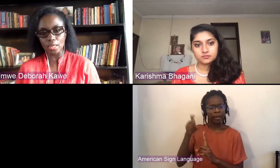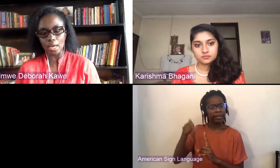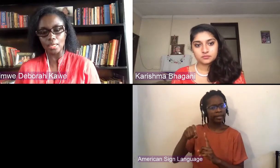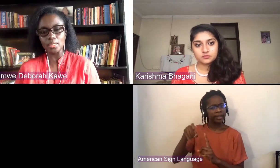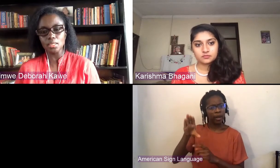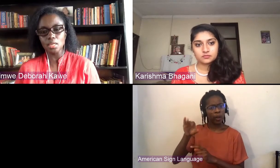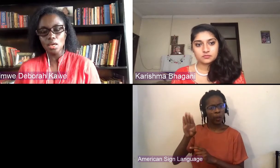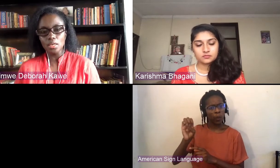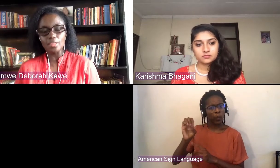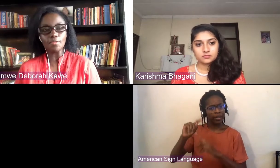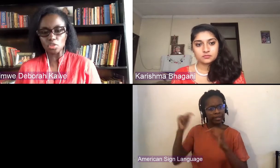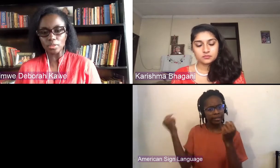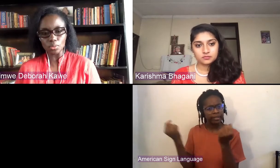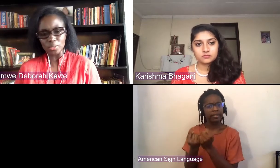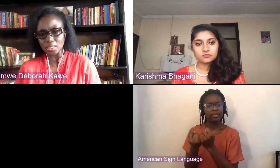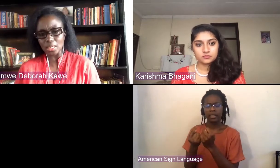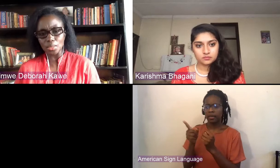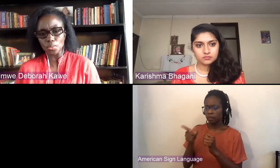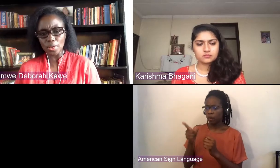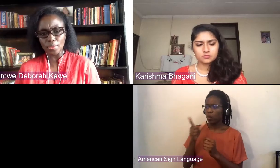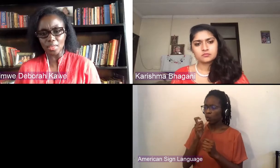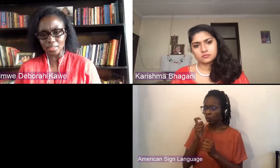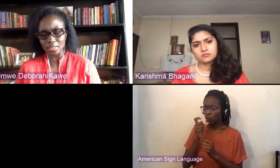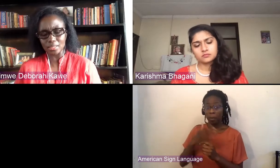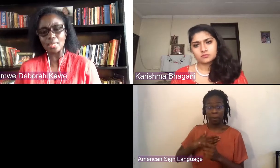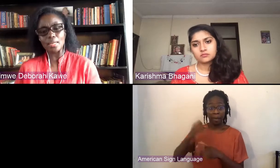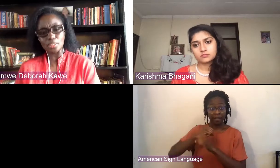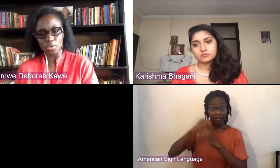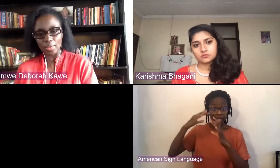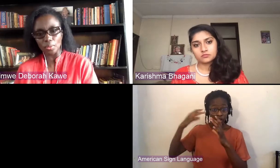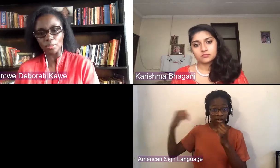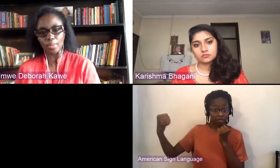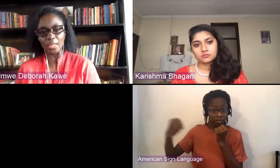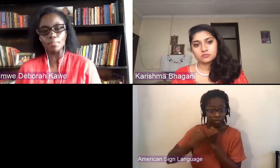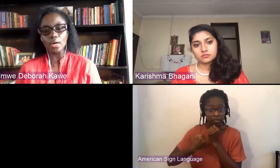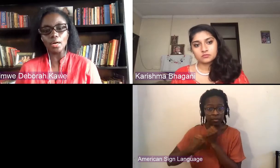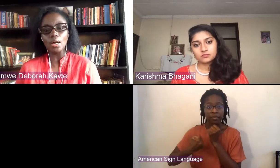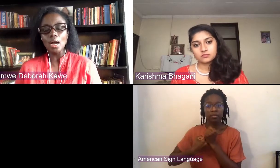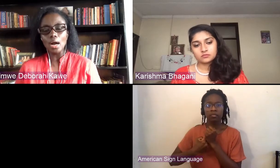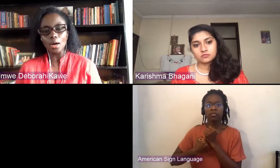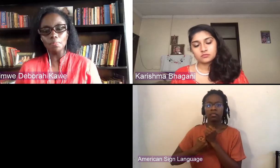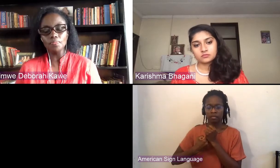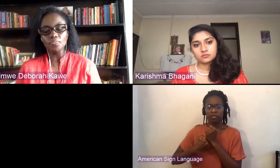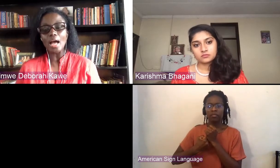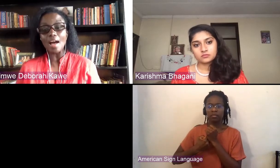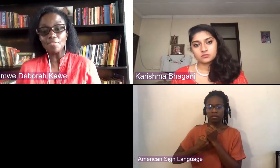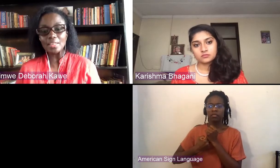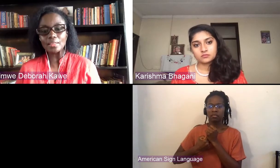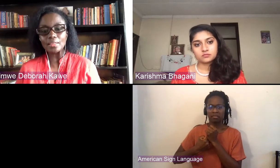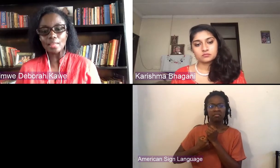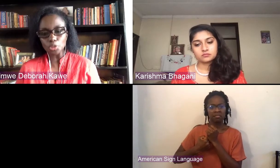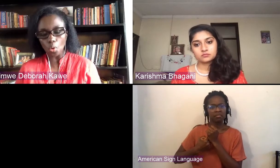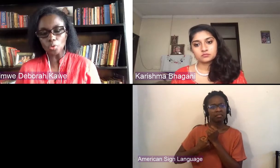and in the vision that we started with as the Sundance together with Baimba having that core team